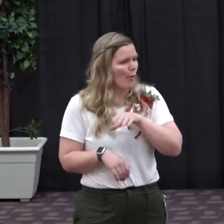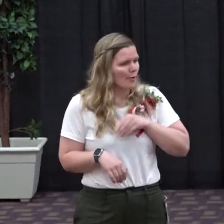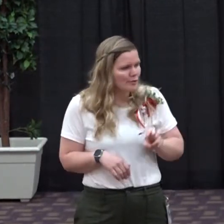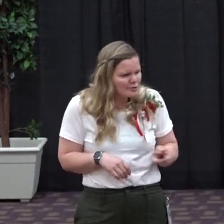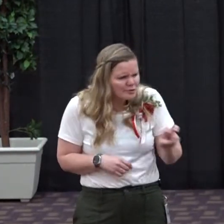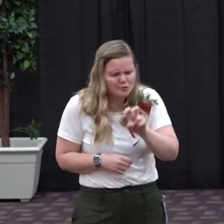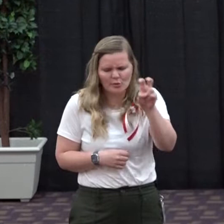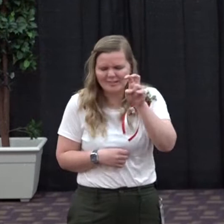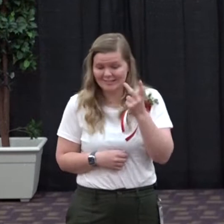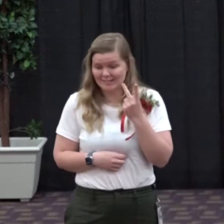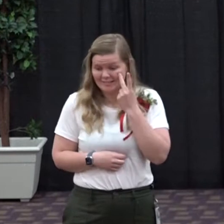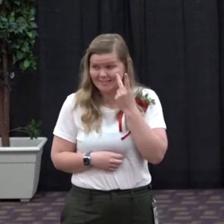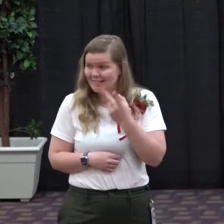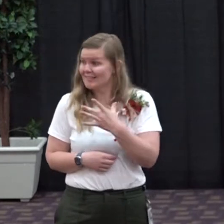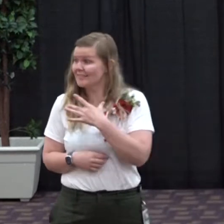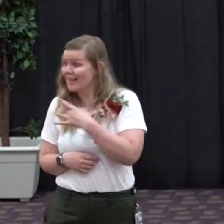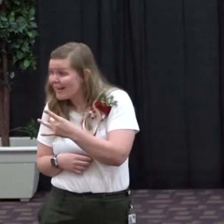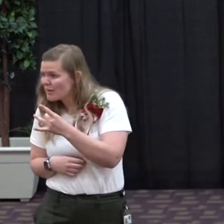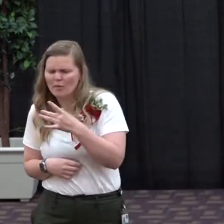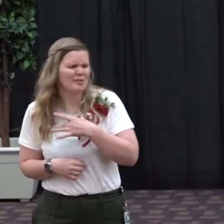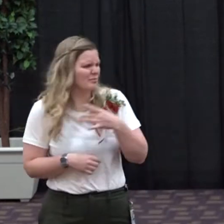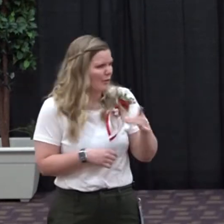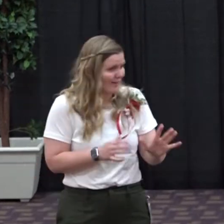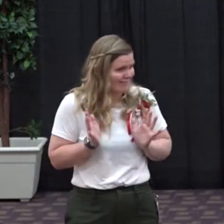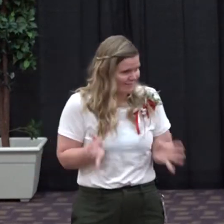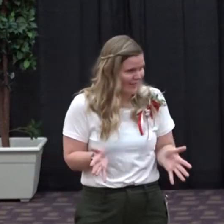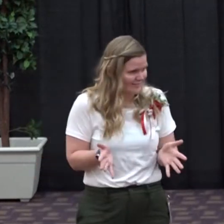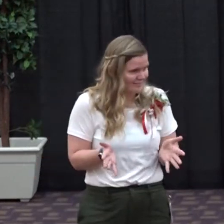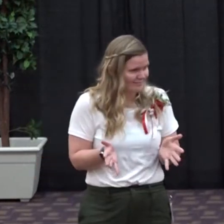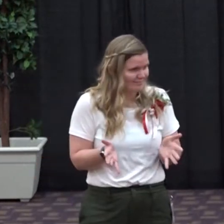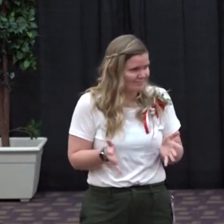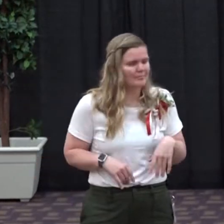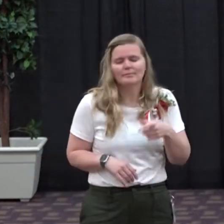Life is about not knowing. Having to change.